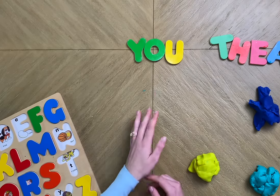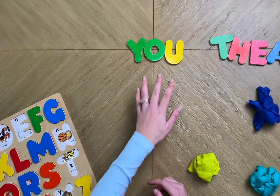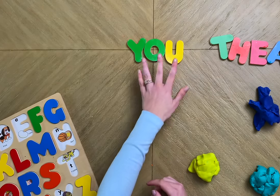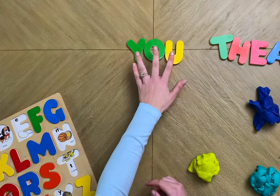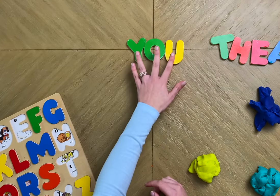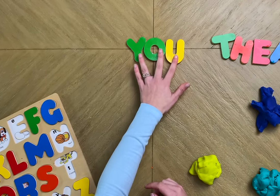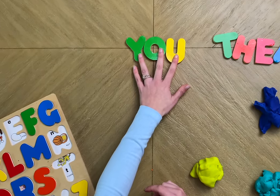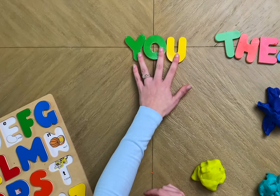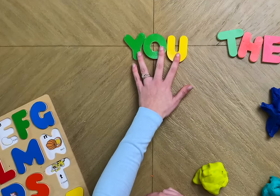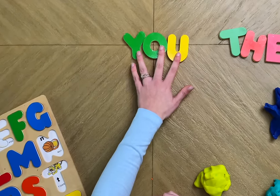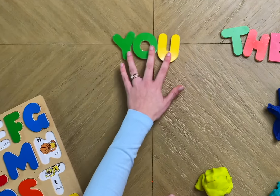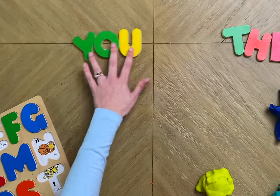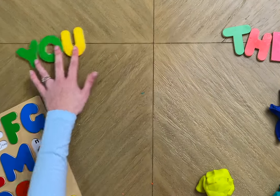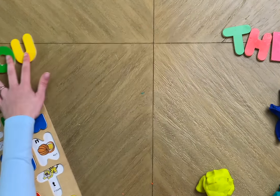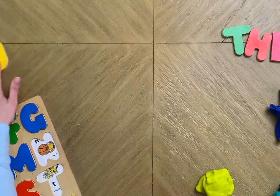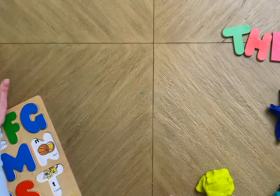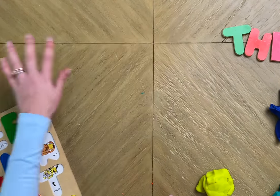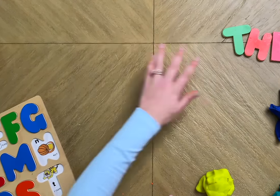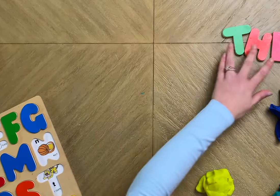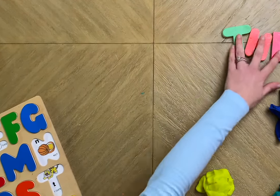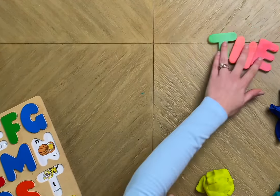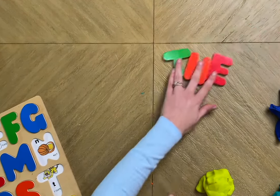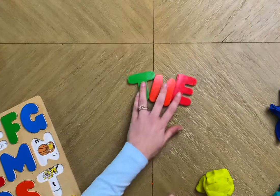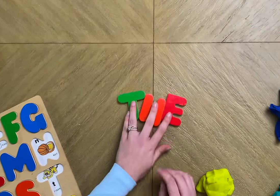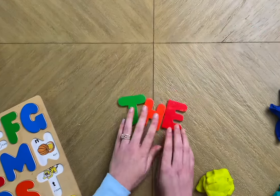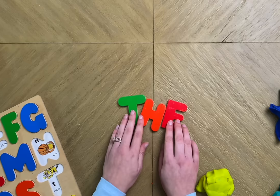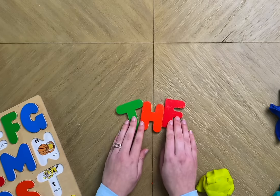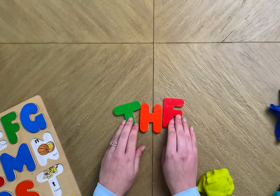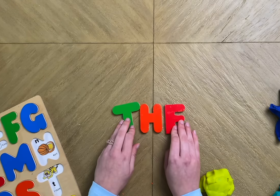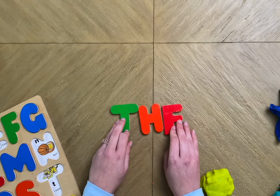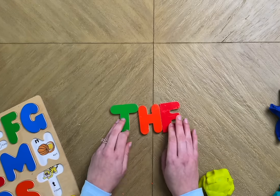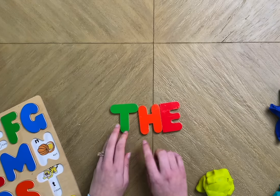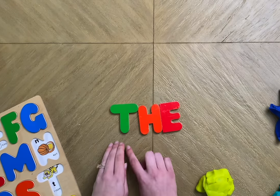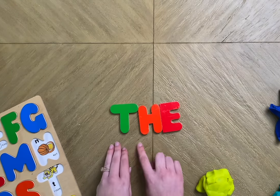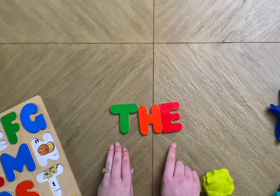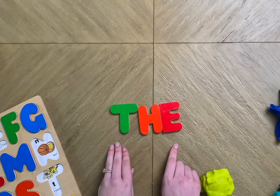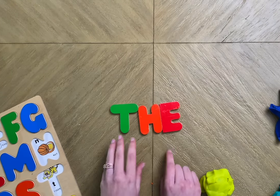We did you, we did the,